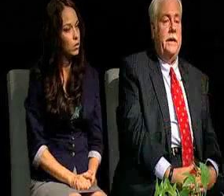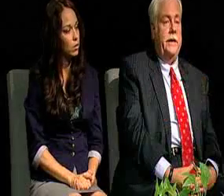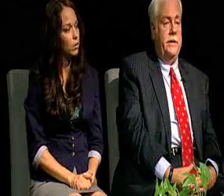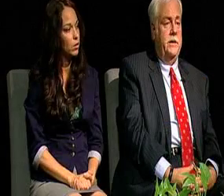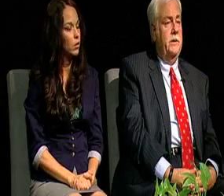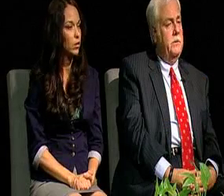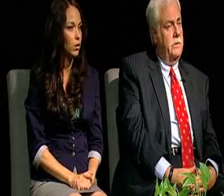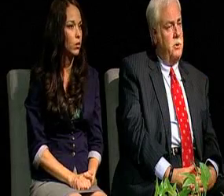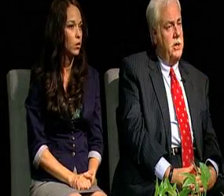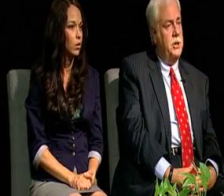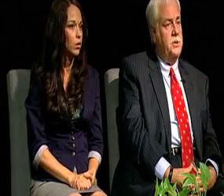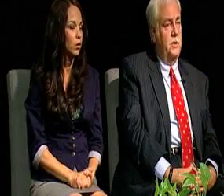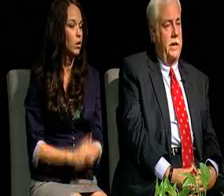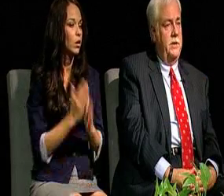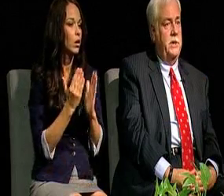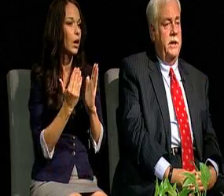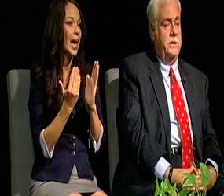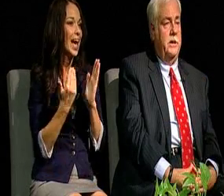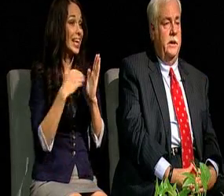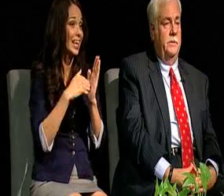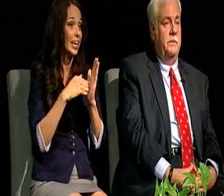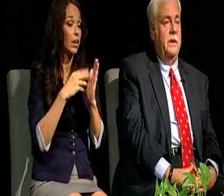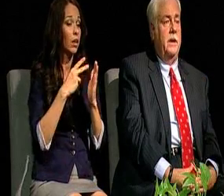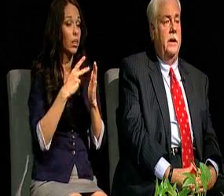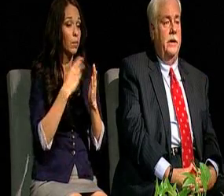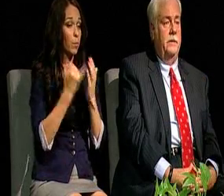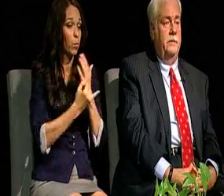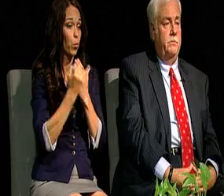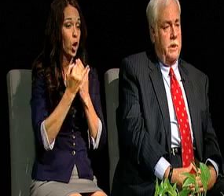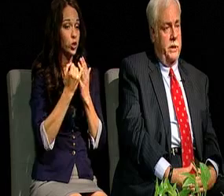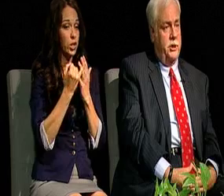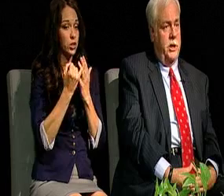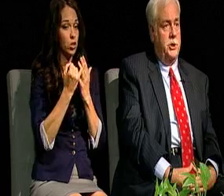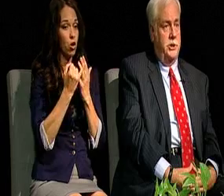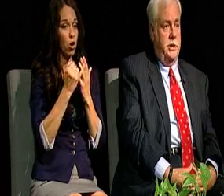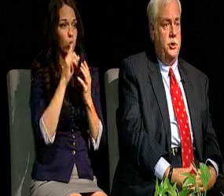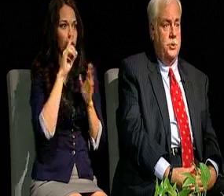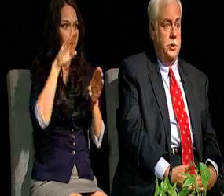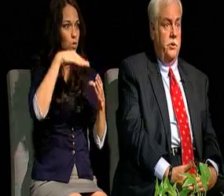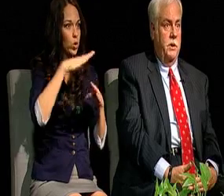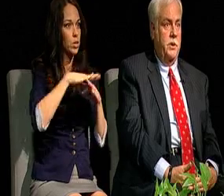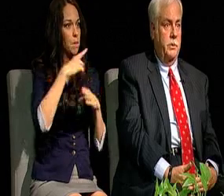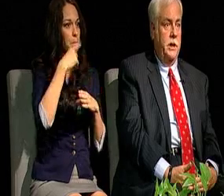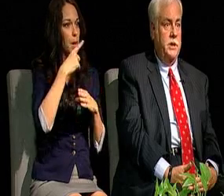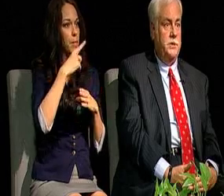Again, the projects are aimed at public education teachers in the curriculum in high school.